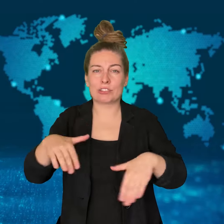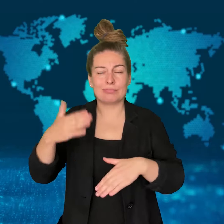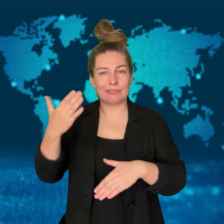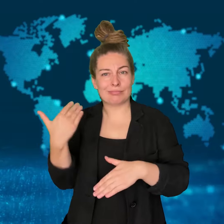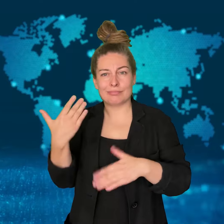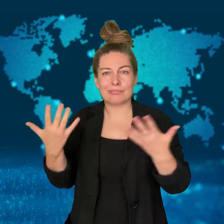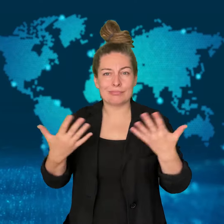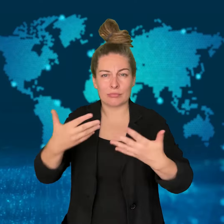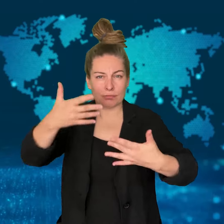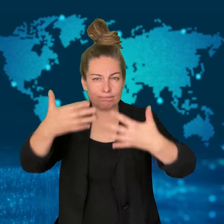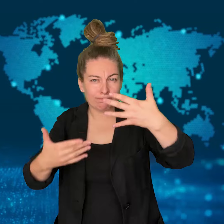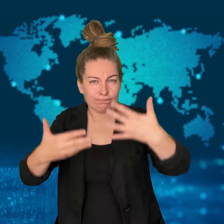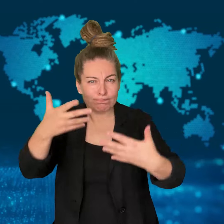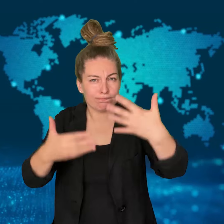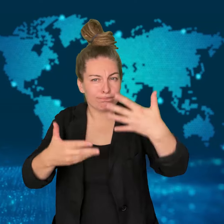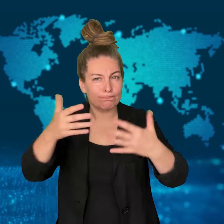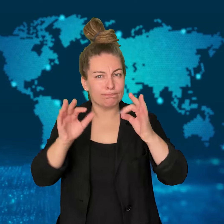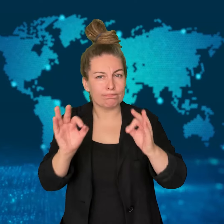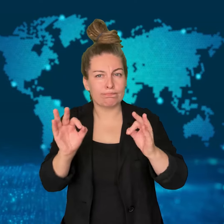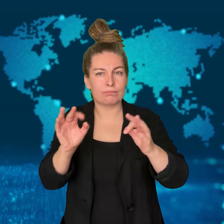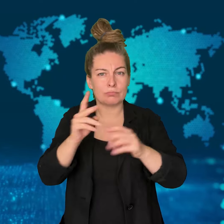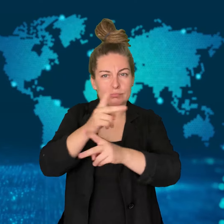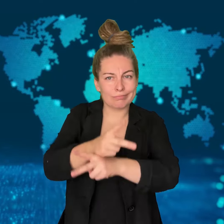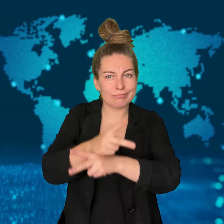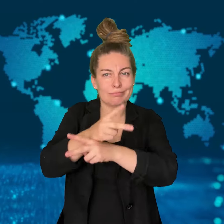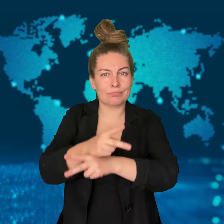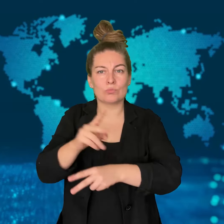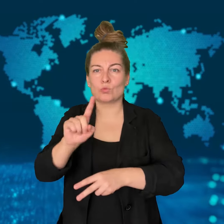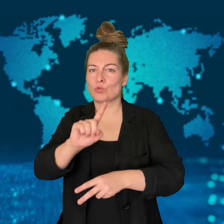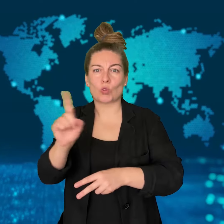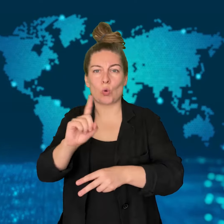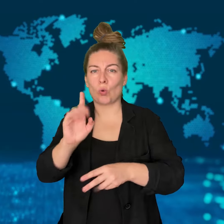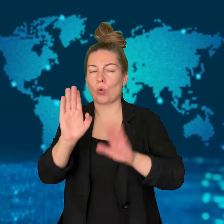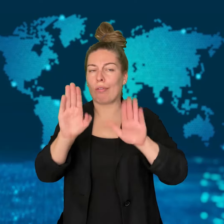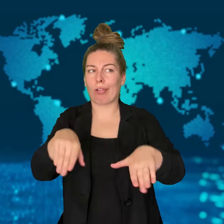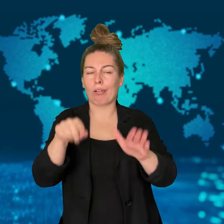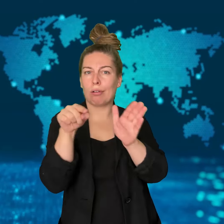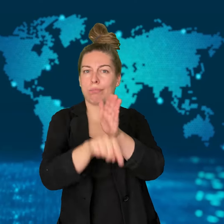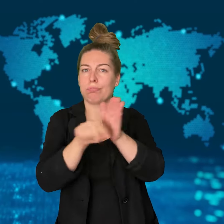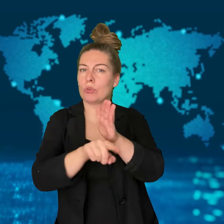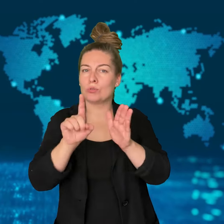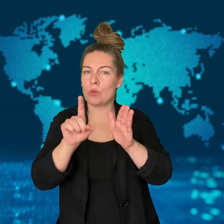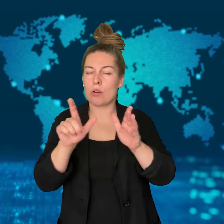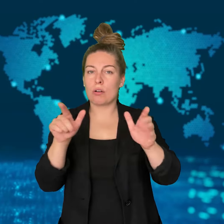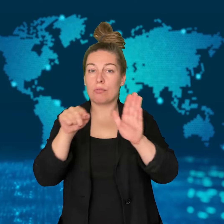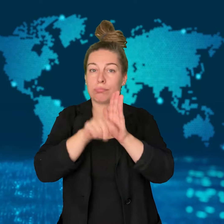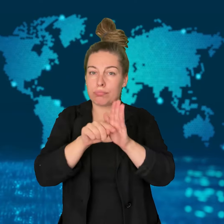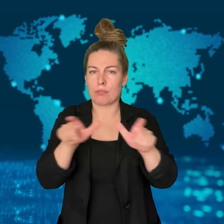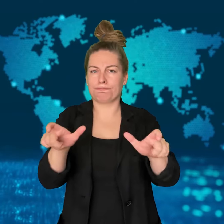increased exponentially.